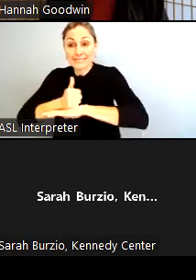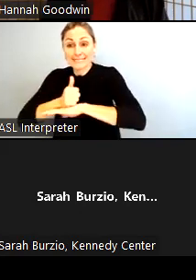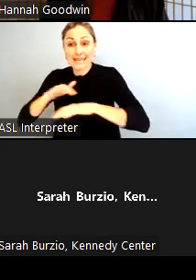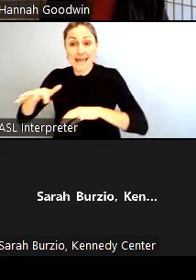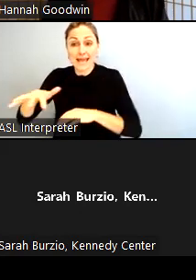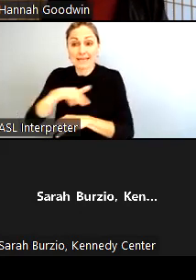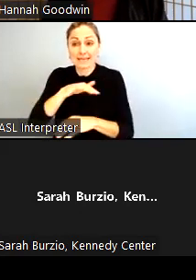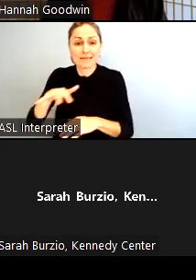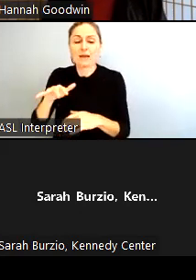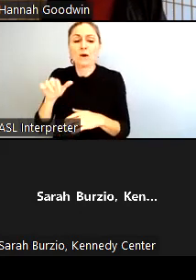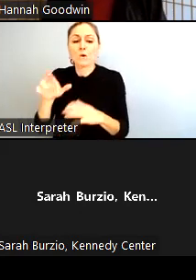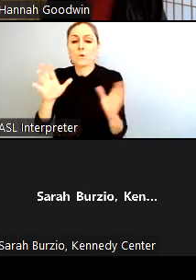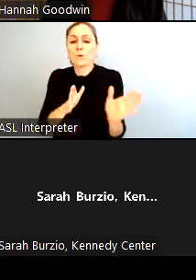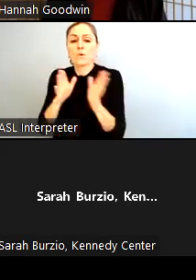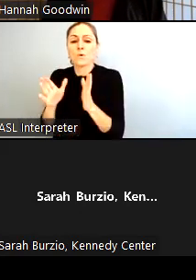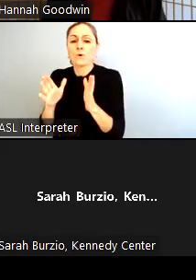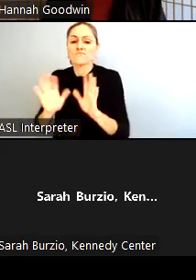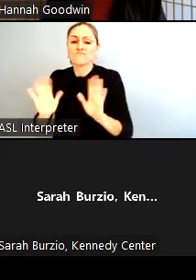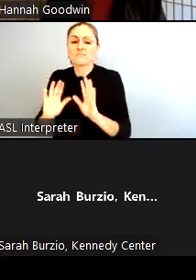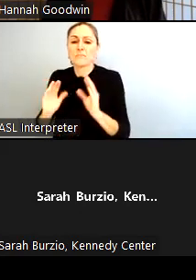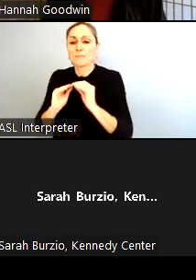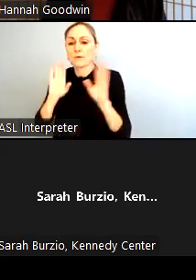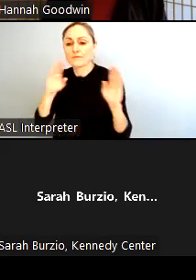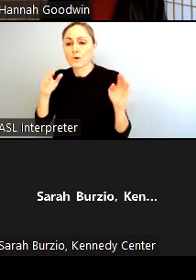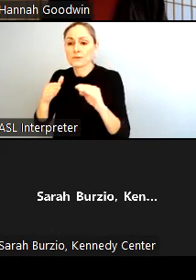Or is it more focused on museums?